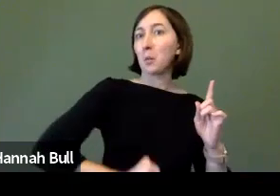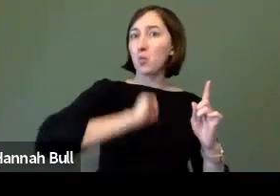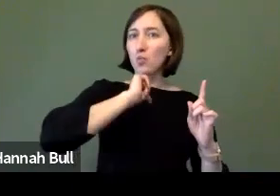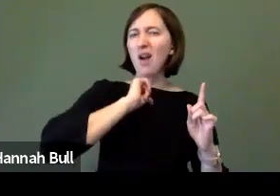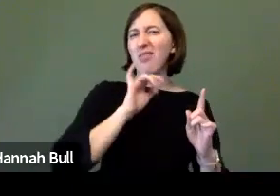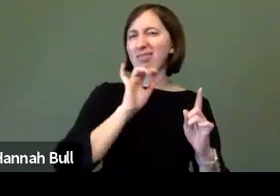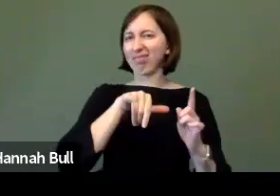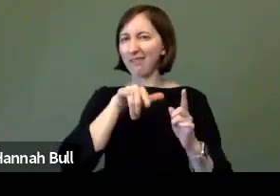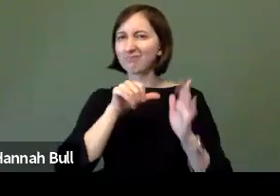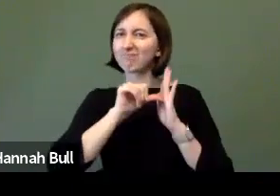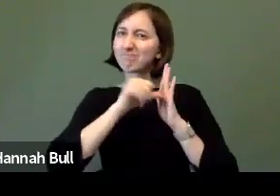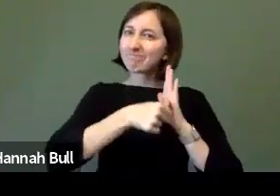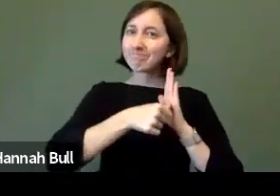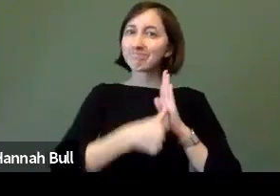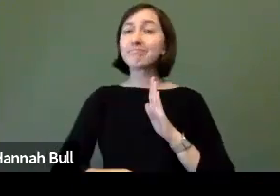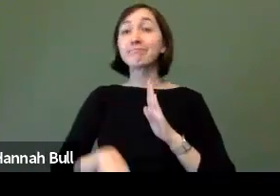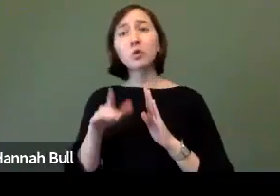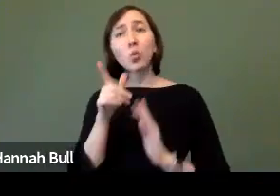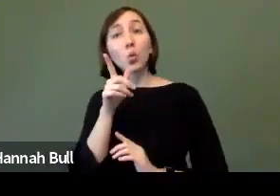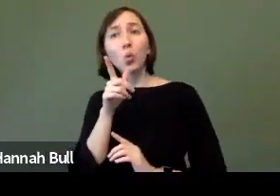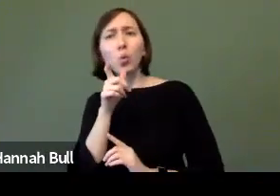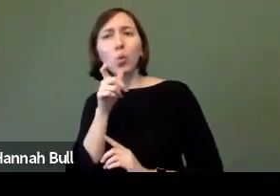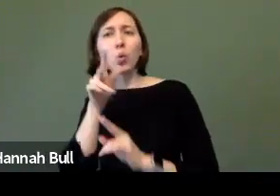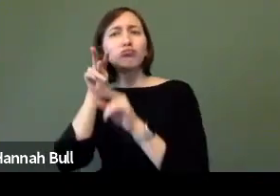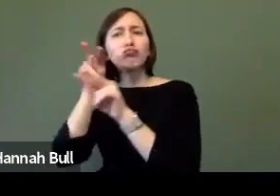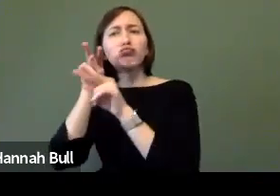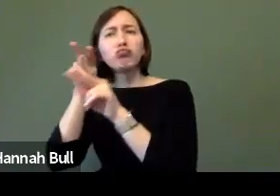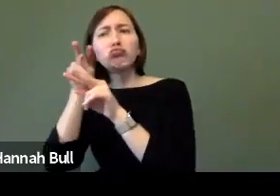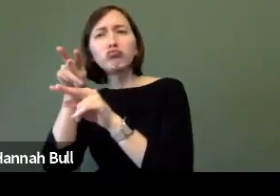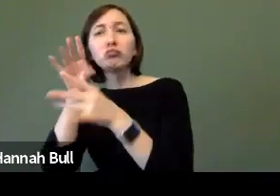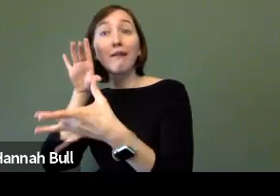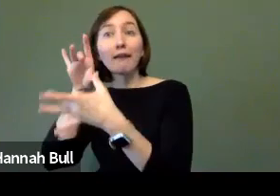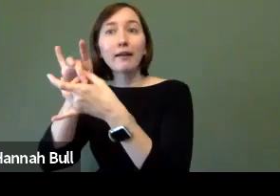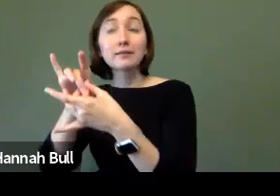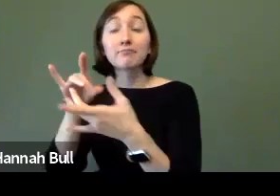Whom do you look forward to connecting with? That could be now, a week from now,